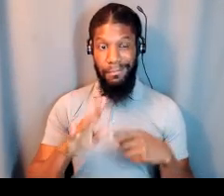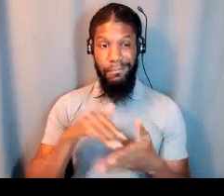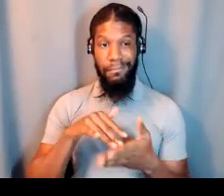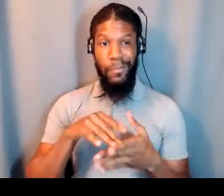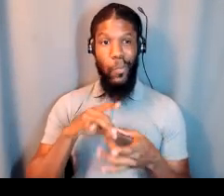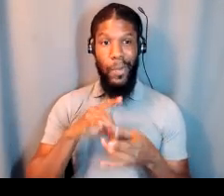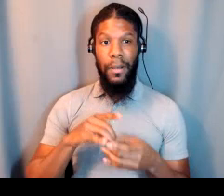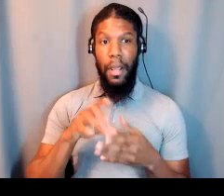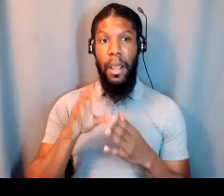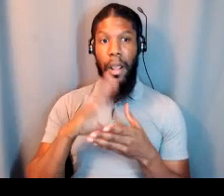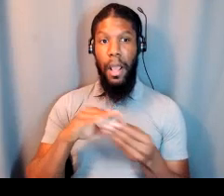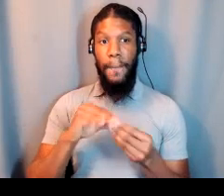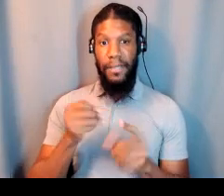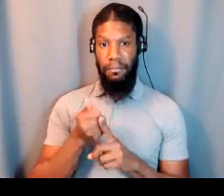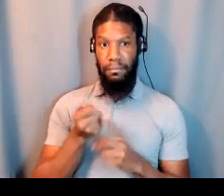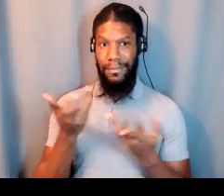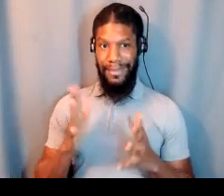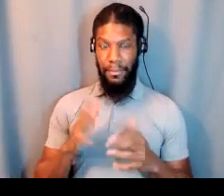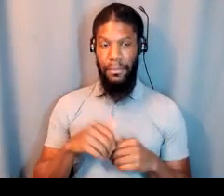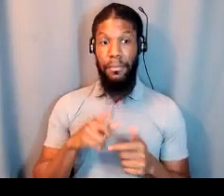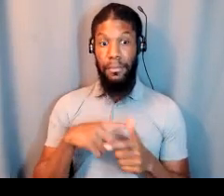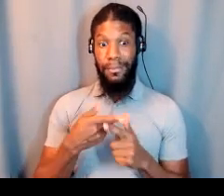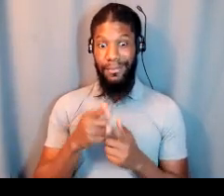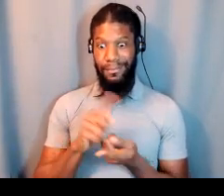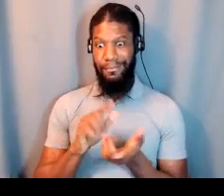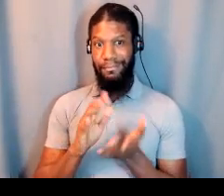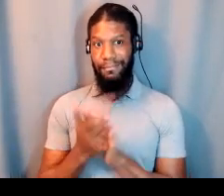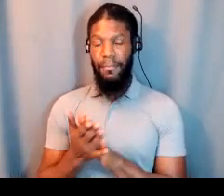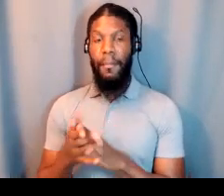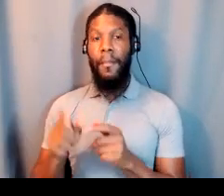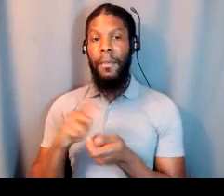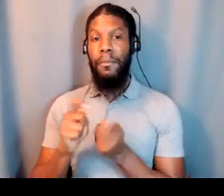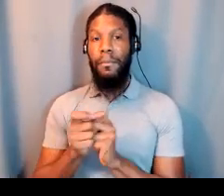and it was only later that I attempted to analyze them through an antiracist lens. To help me create a framework,